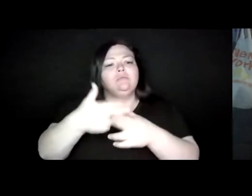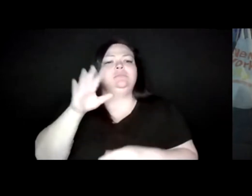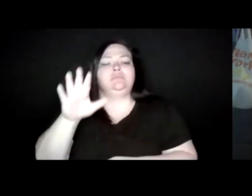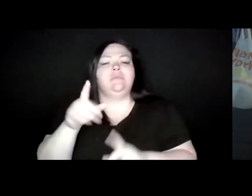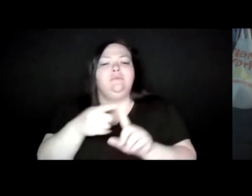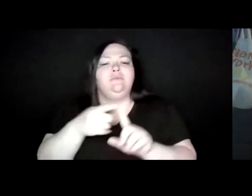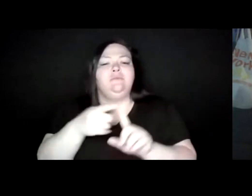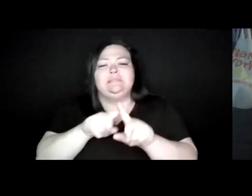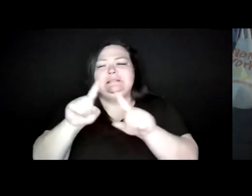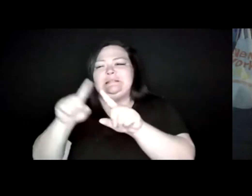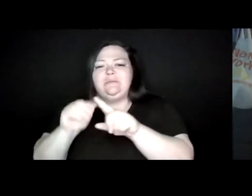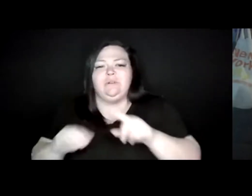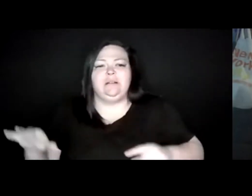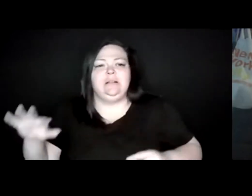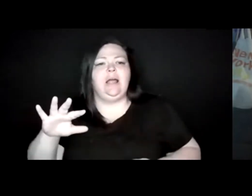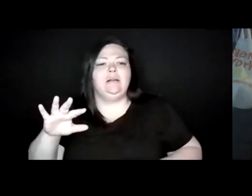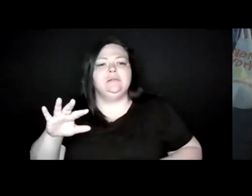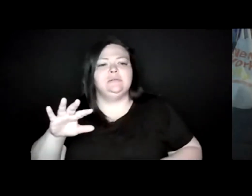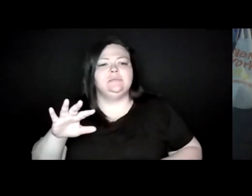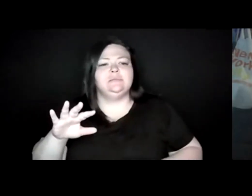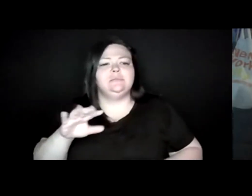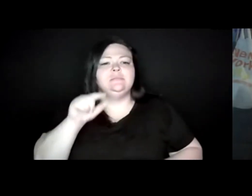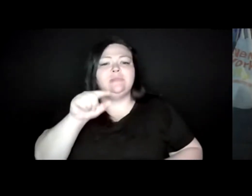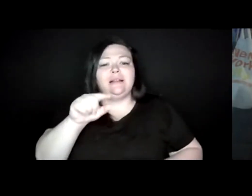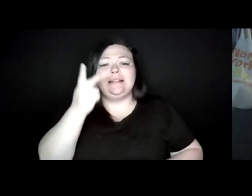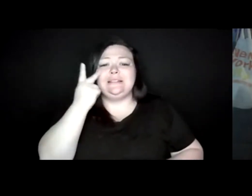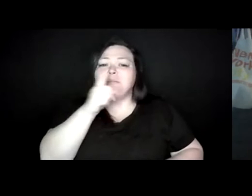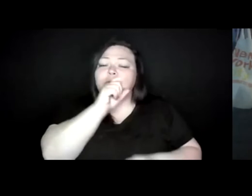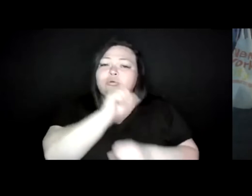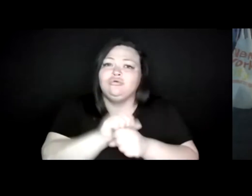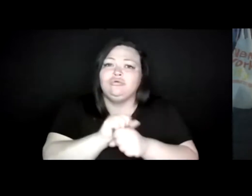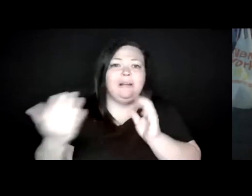interning his shadow in museums, assurance that no one dare again question its/